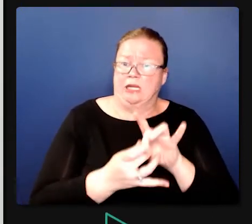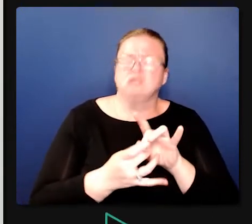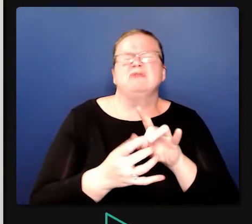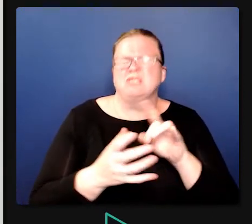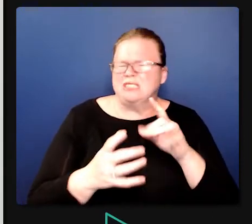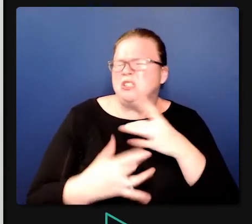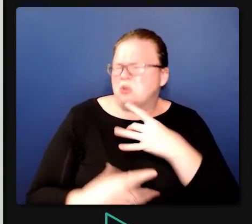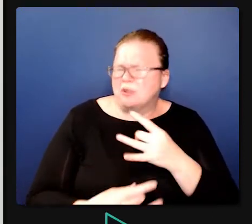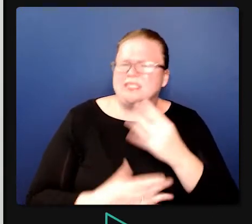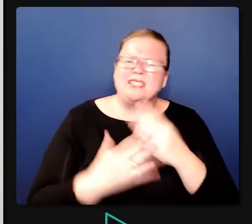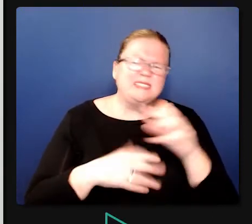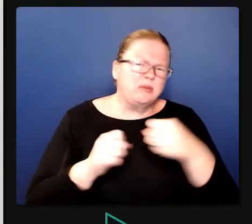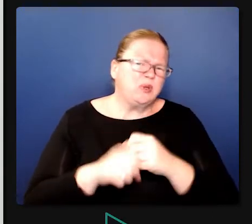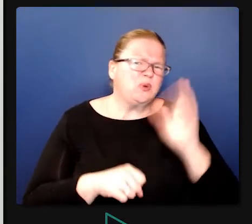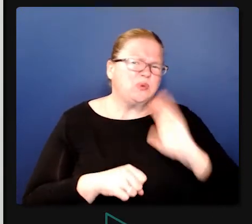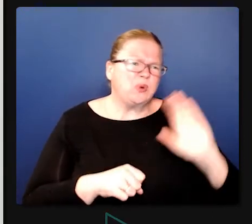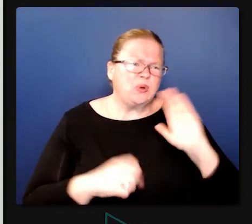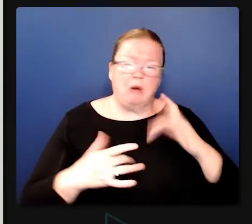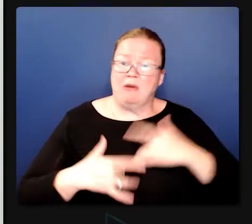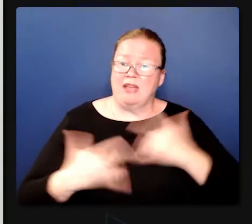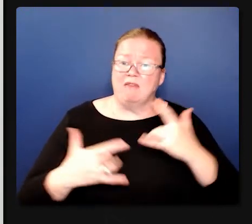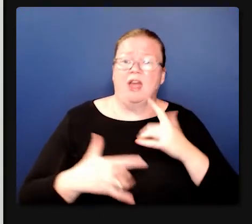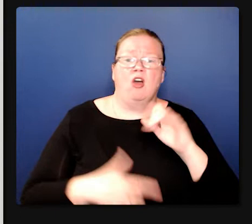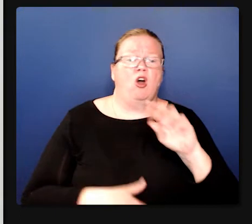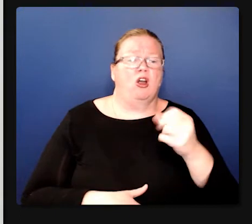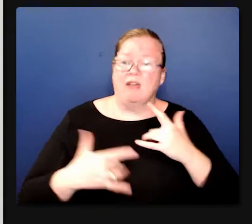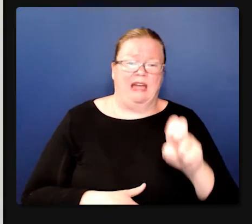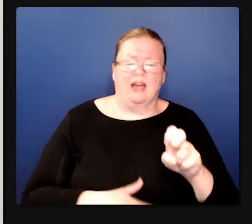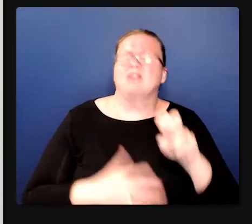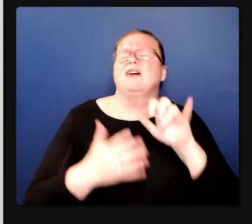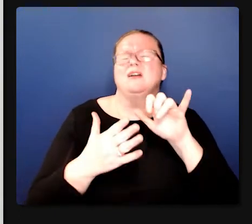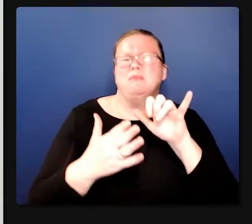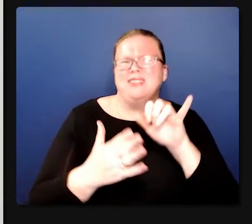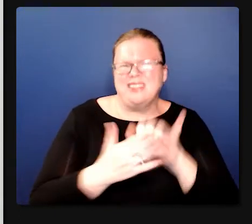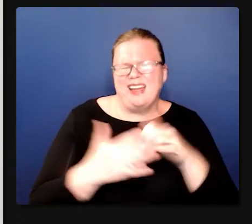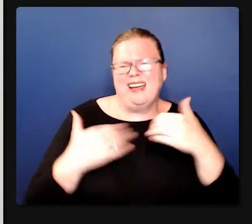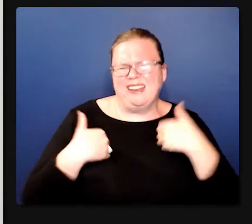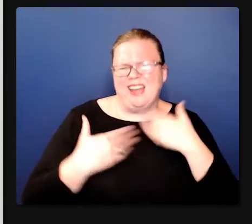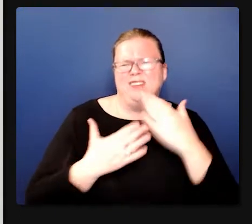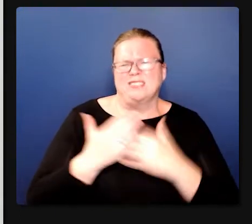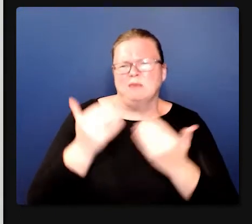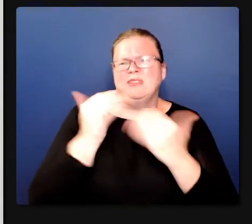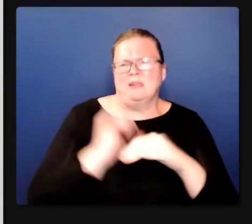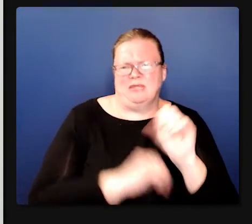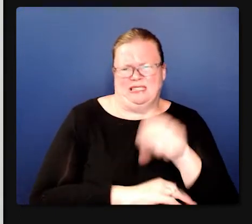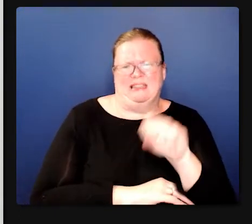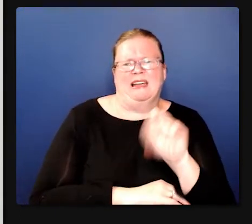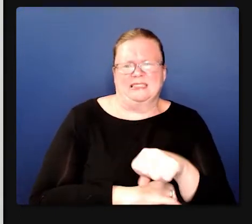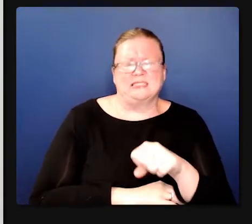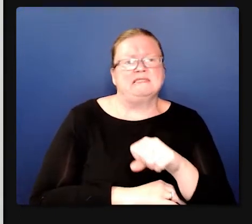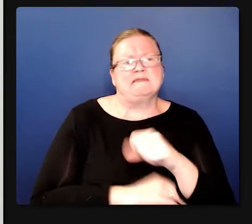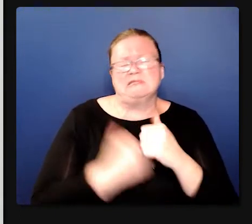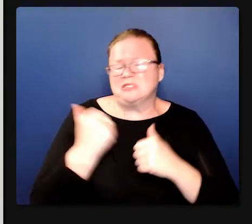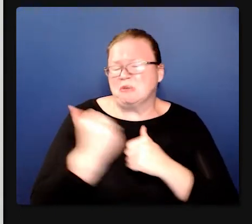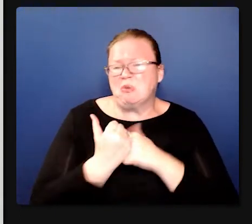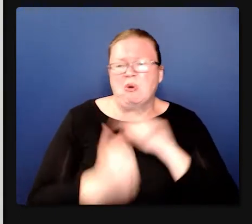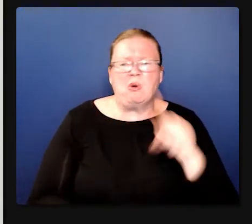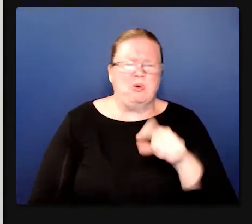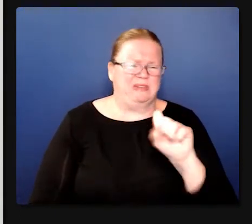A few years ago, we offered Event Archive, but that came with certain limitations. It only supported S3 blobs.